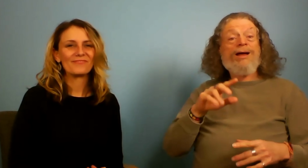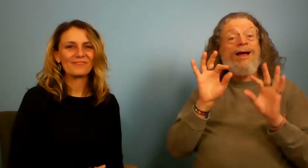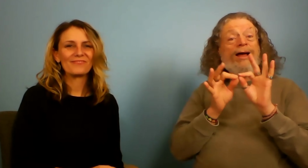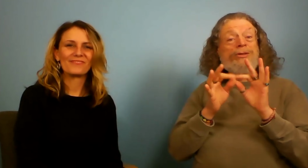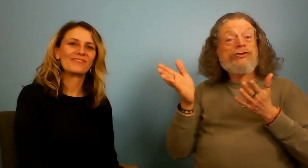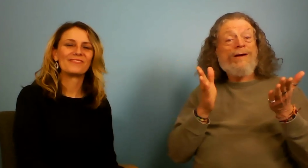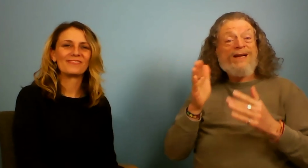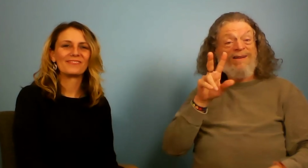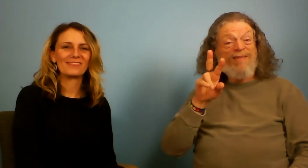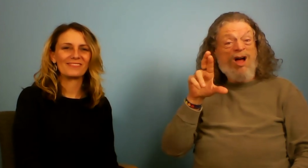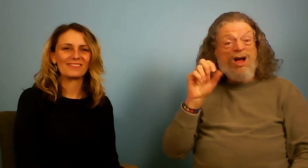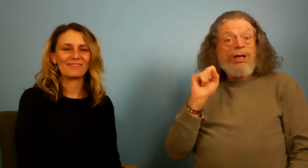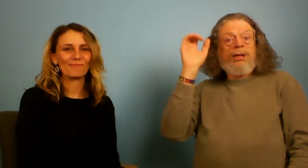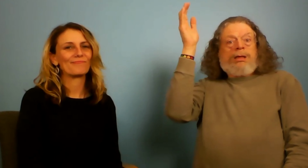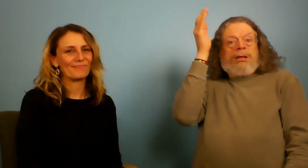And then there are interpreter services Video Relay Service (VRS).